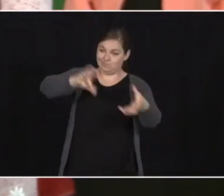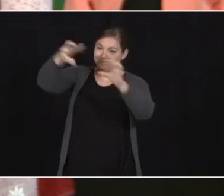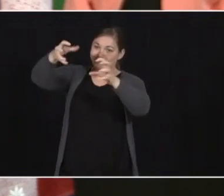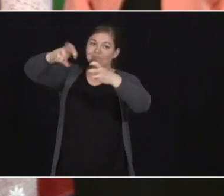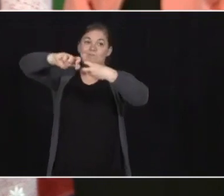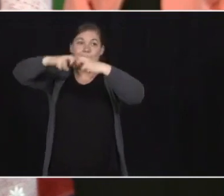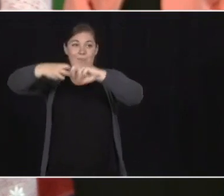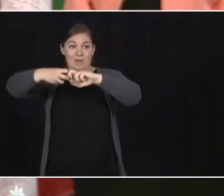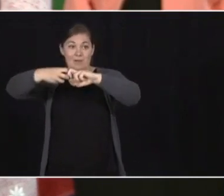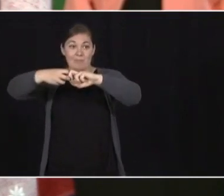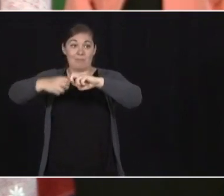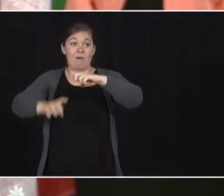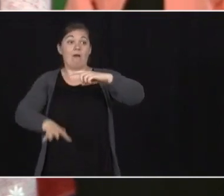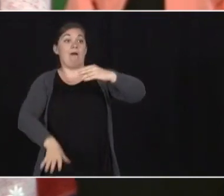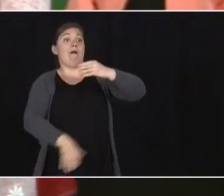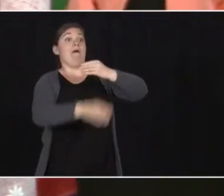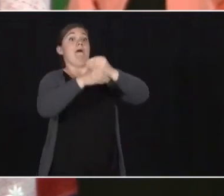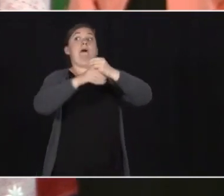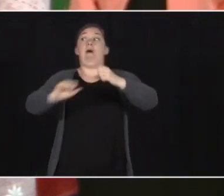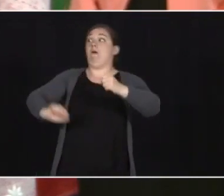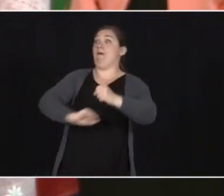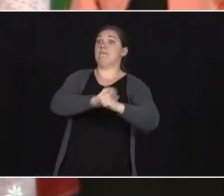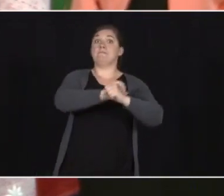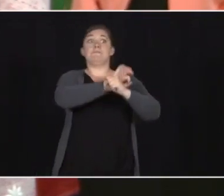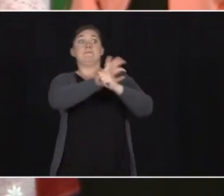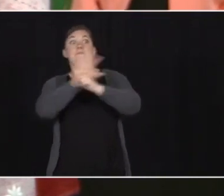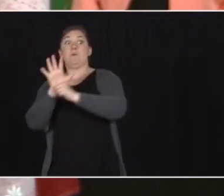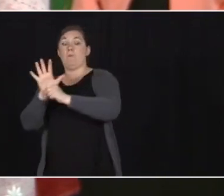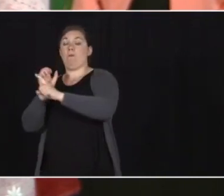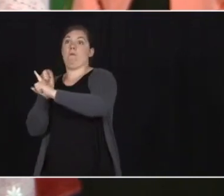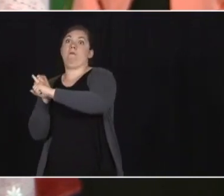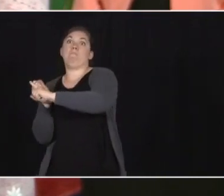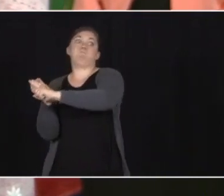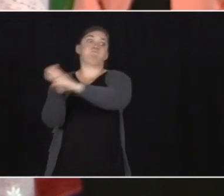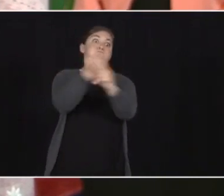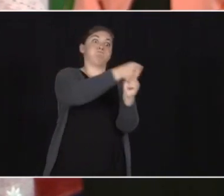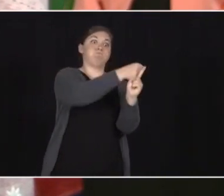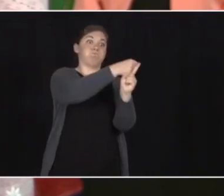When COVID-19 hit our country, and of the world, there's a lot of things that came to the top